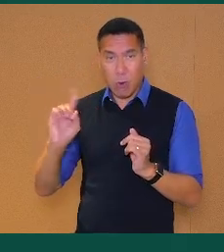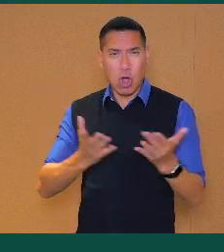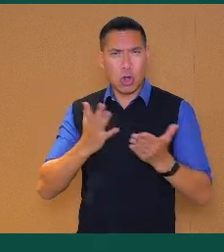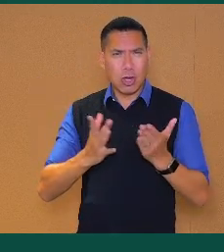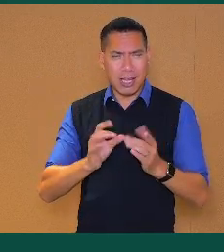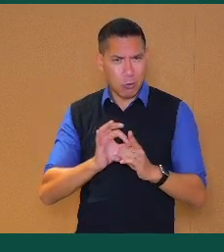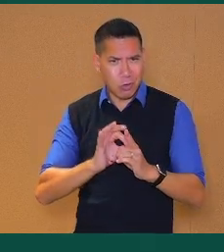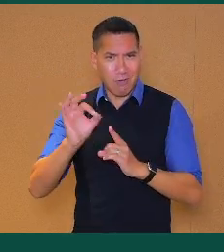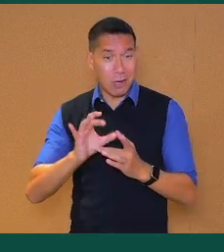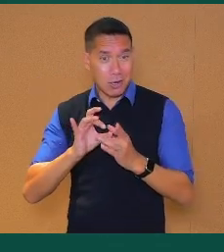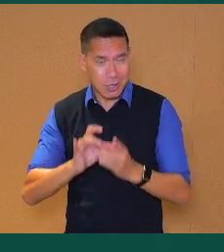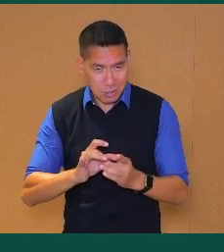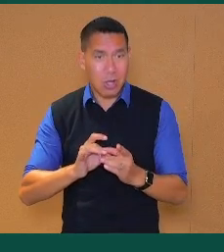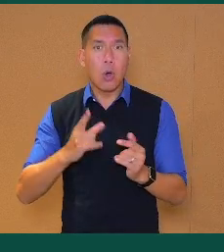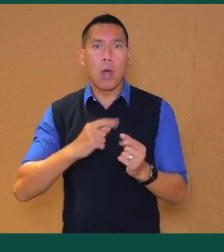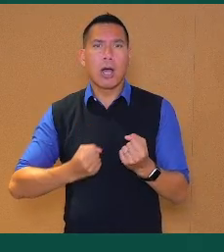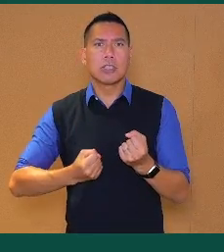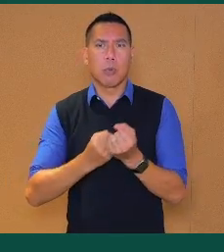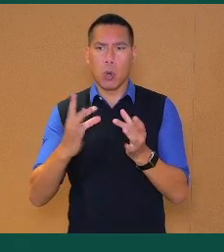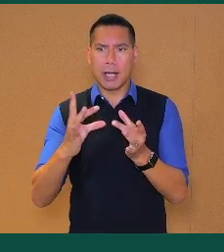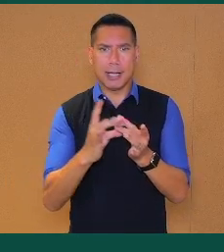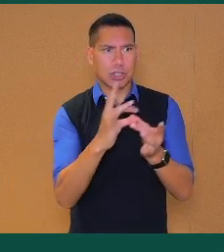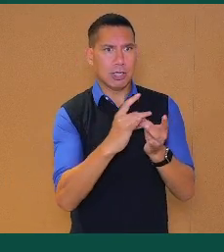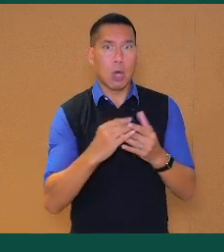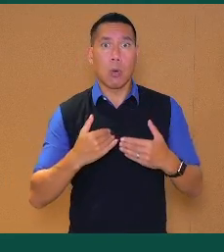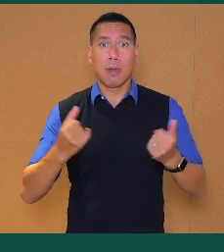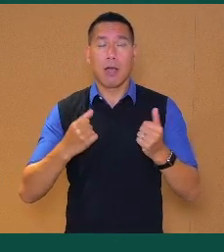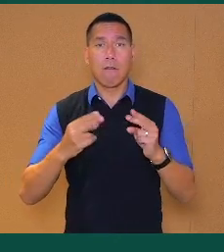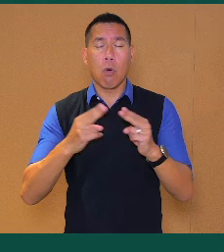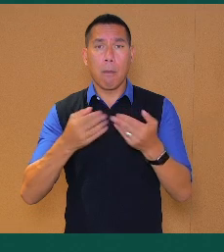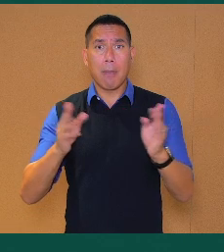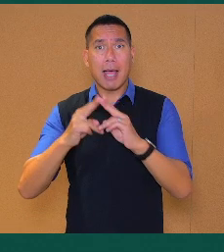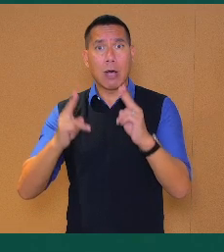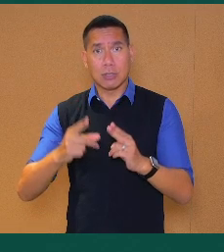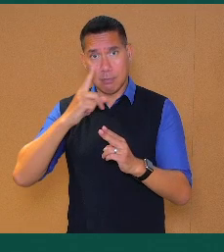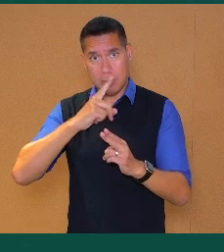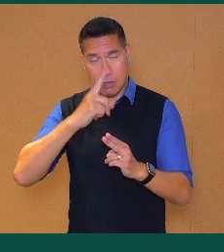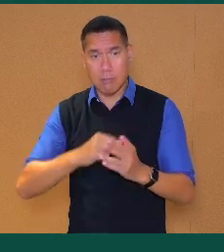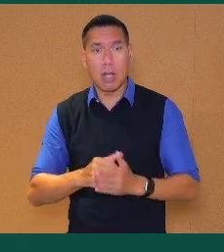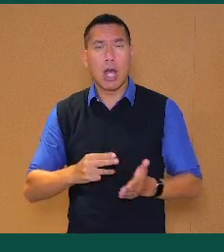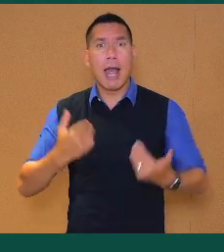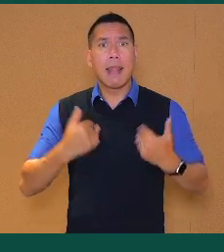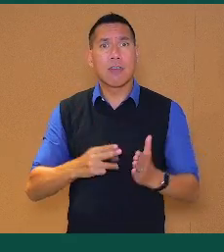Cooking, Recovery and Connections was a community- driven response to support connection and wellbeing for public housing residents living in North Melbourne and Flemington during the pandemic. Flemington Mission Caring for